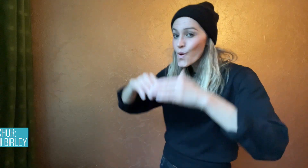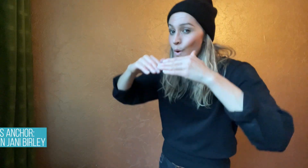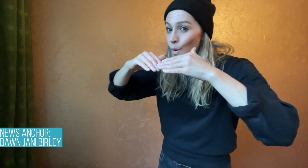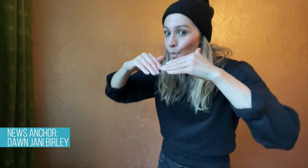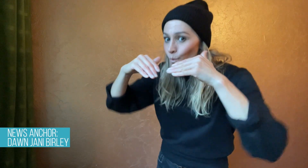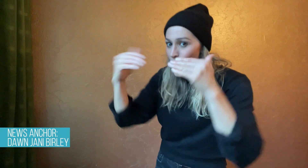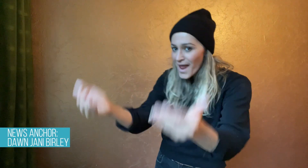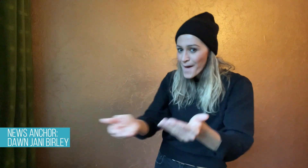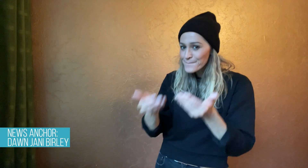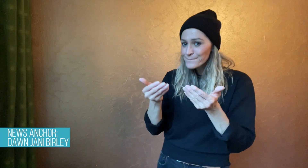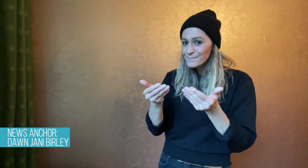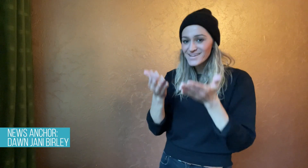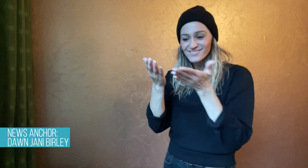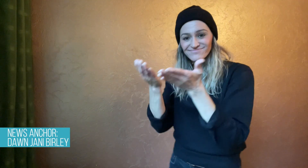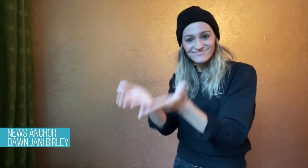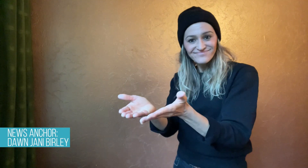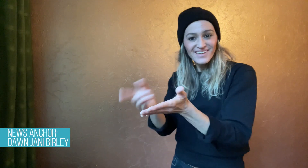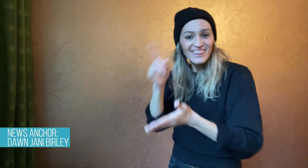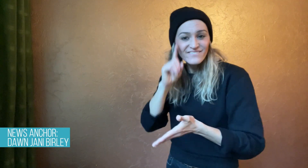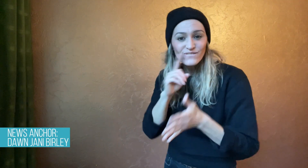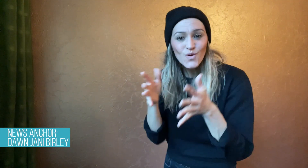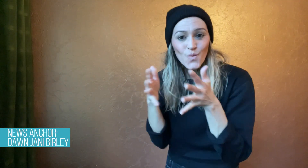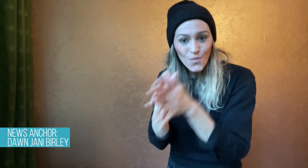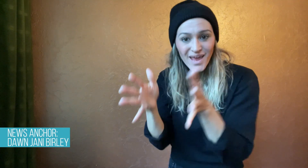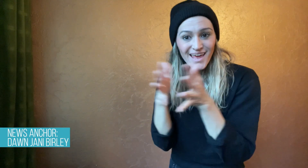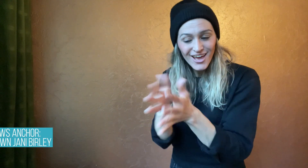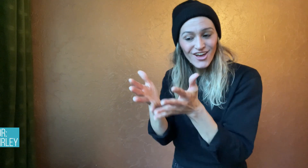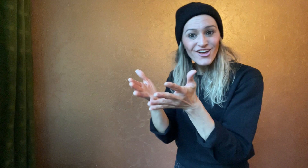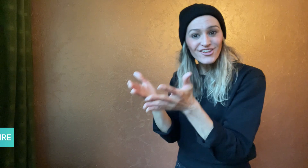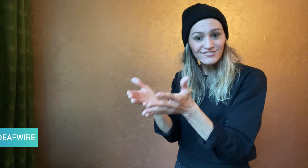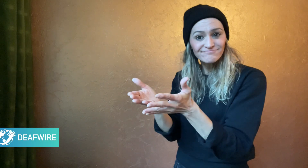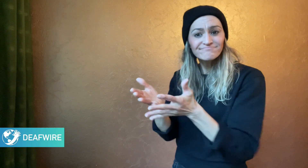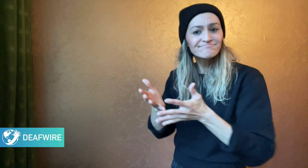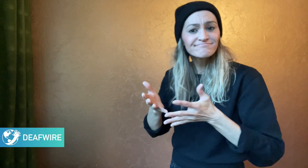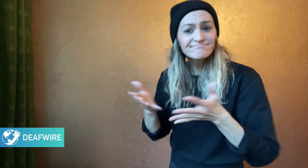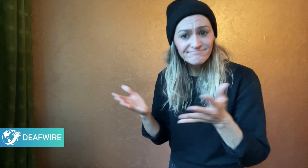Welcome to DeafWire!